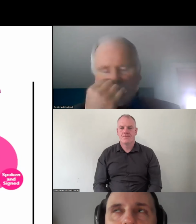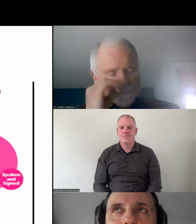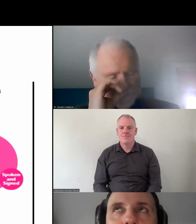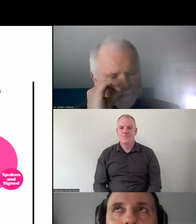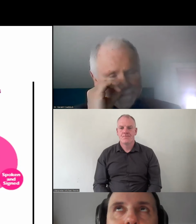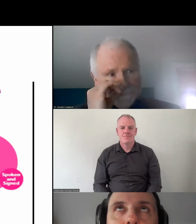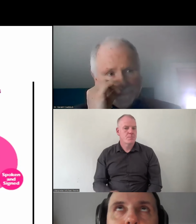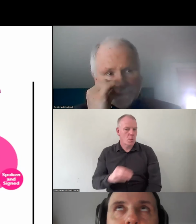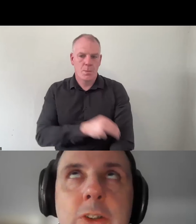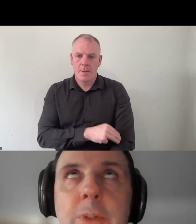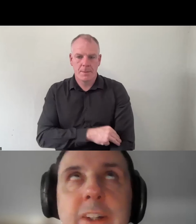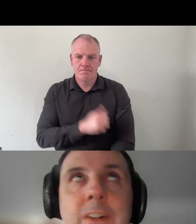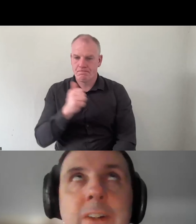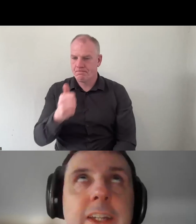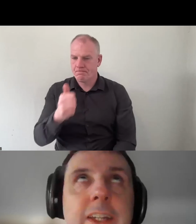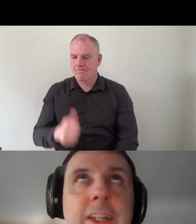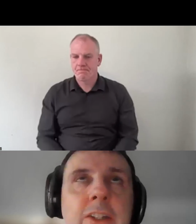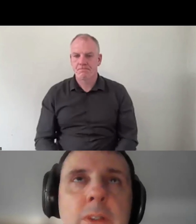Thank you very much. Good to be here, thank you.